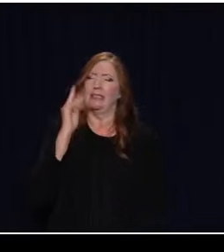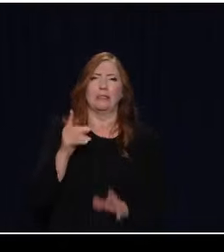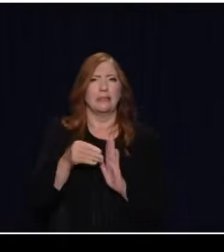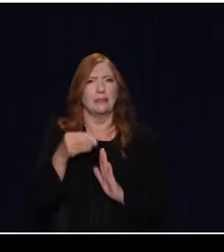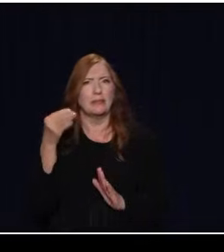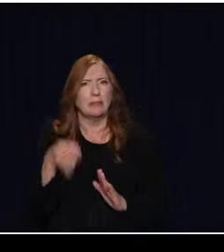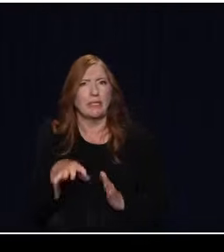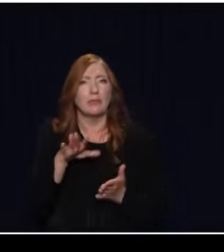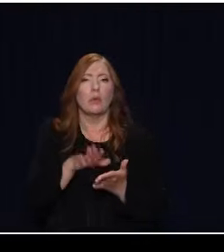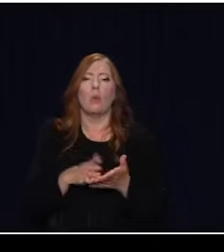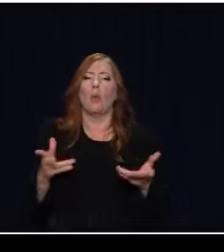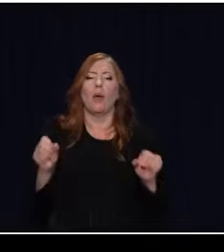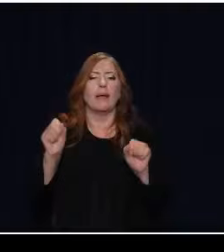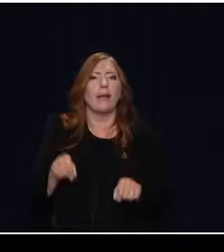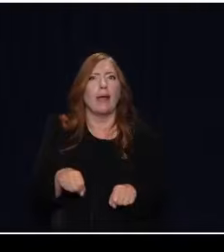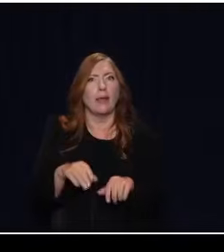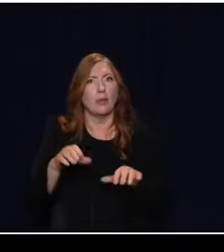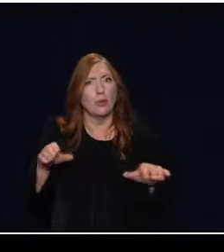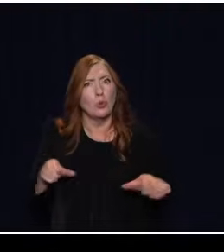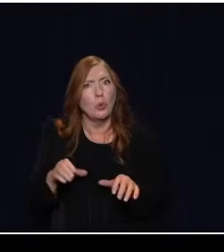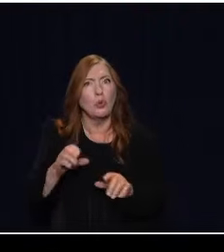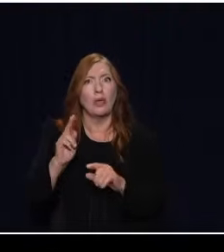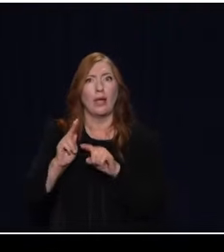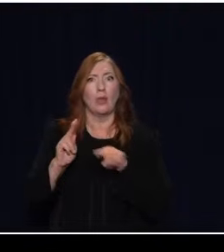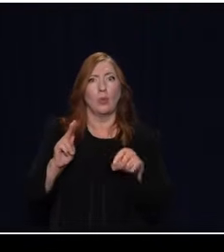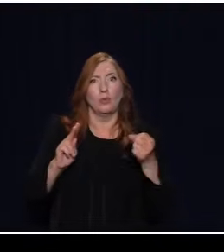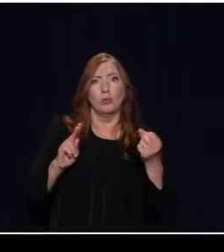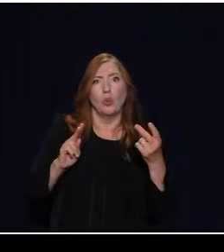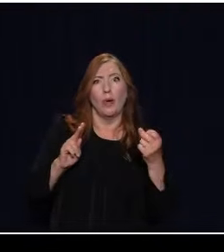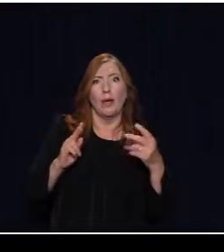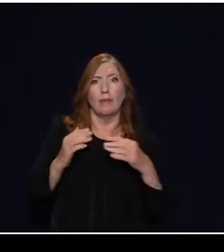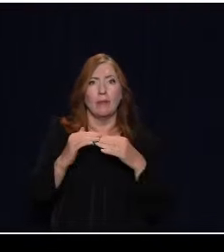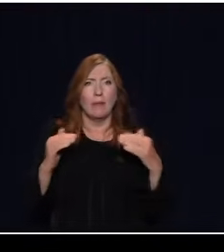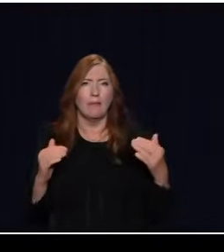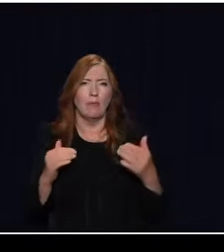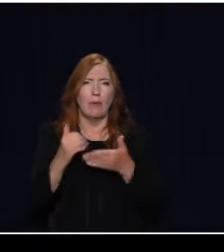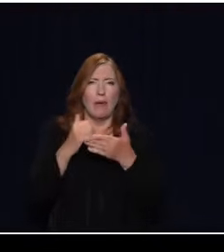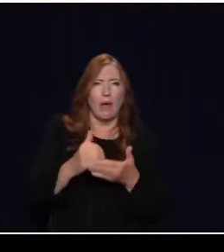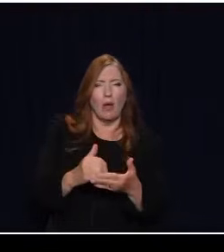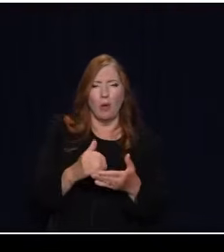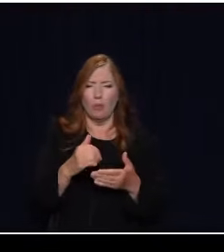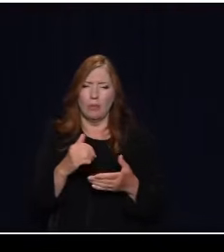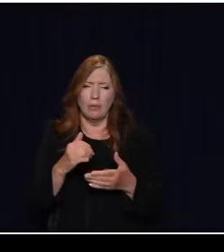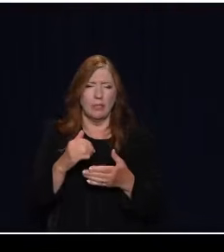COLLEGE AND HIGHER EDUCATION IS